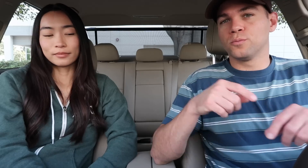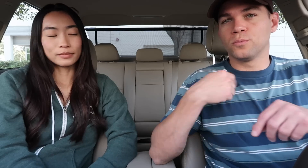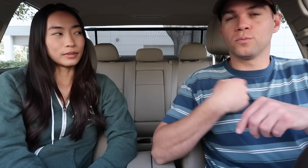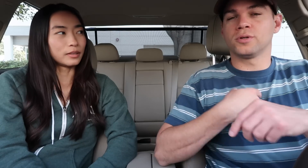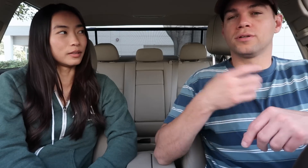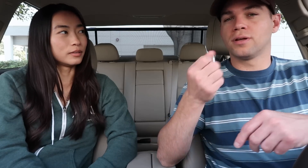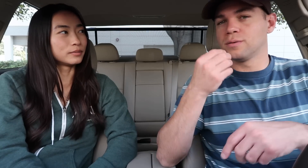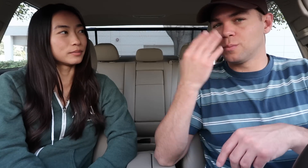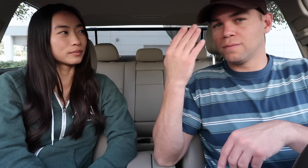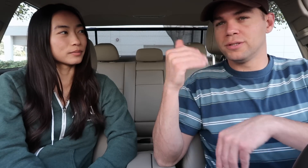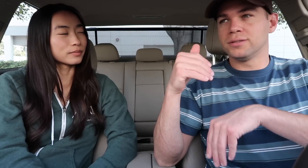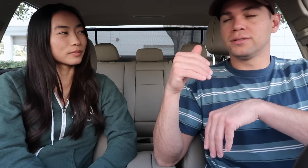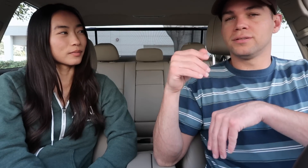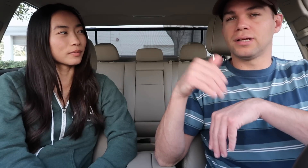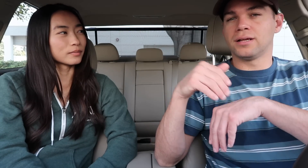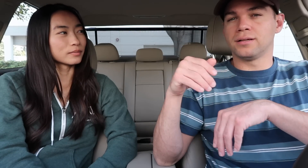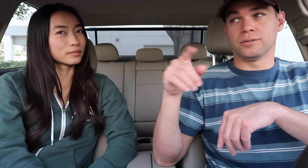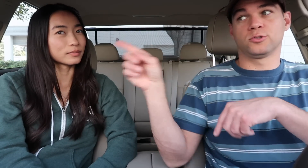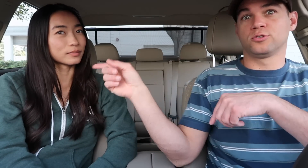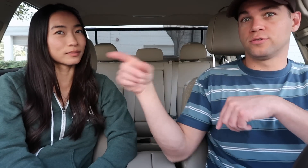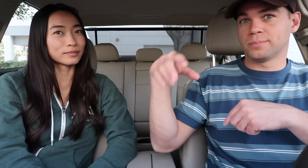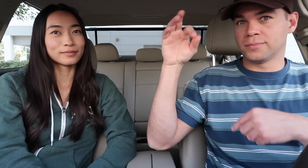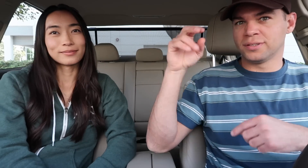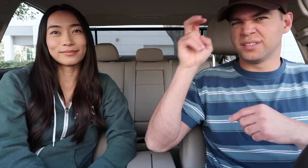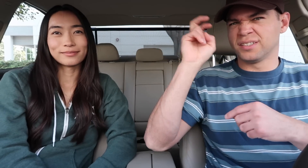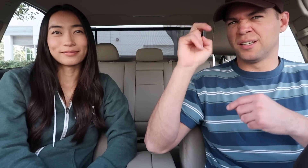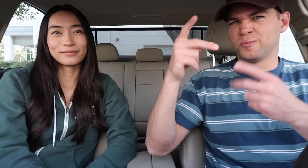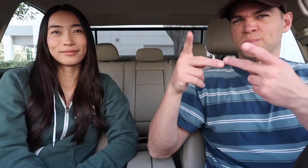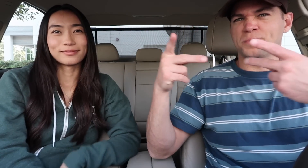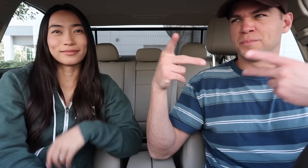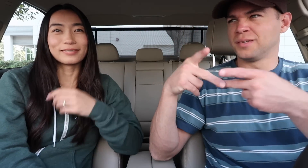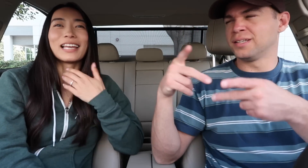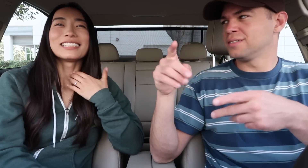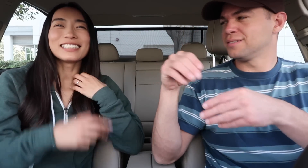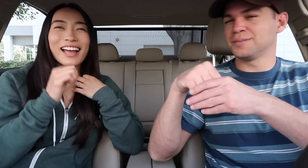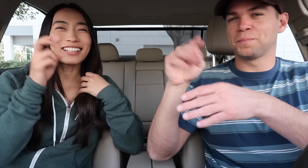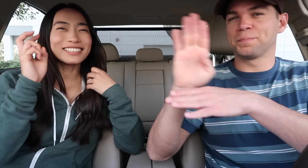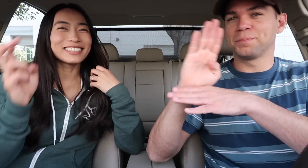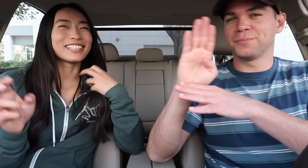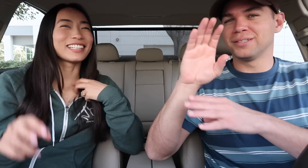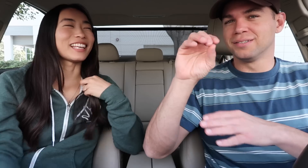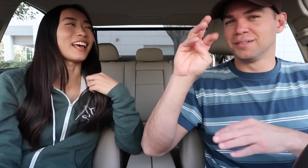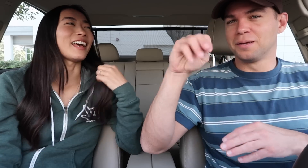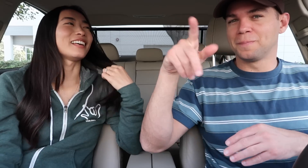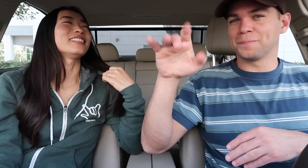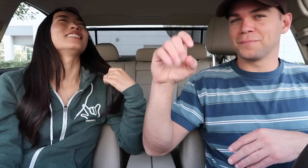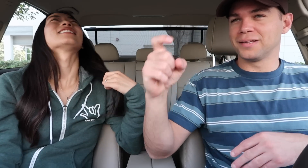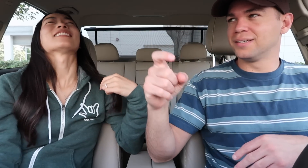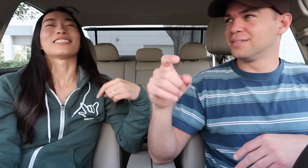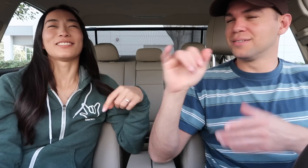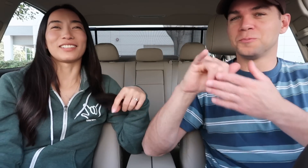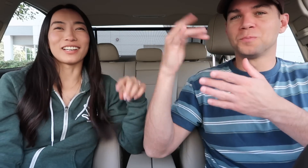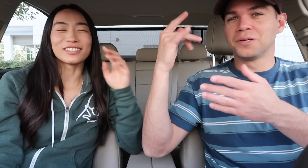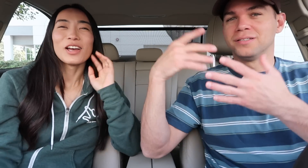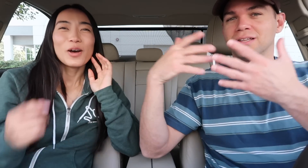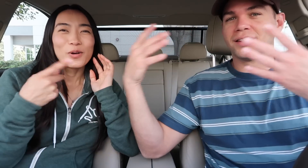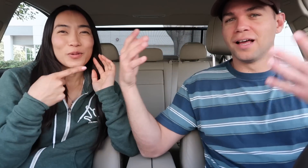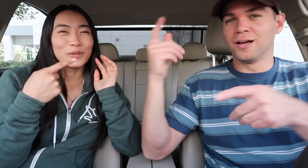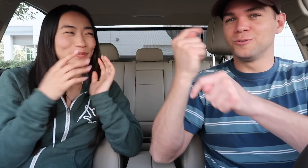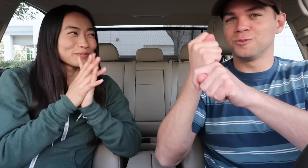We got breakfast at she picked a sketch place R: in a business complex E: it's not sketch oh my gosh that's why there are a lot of